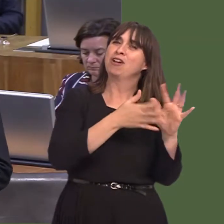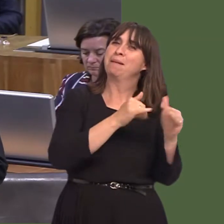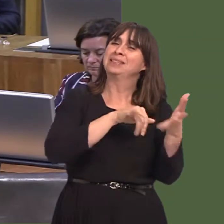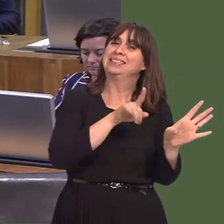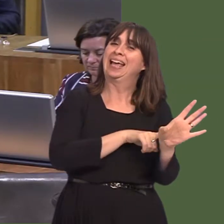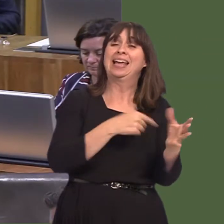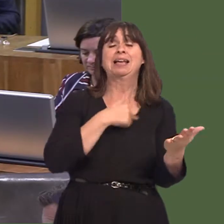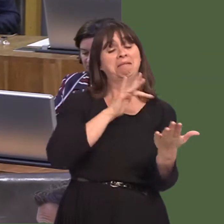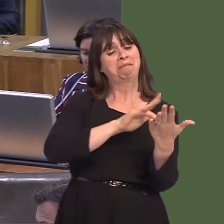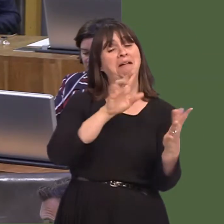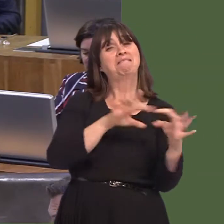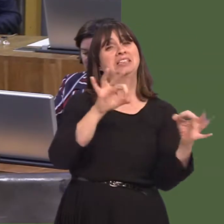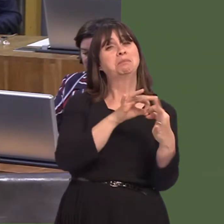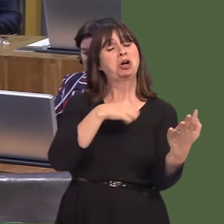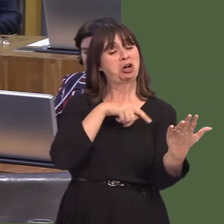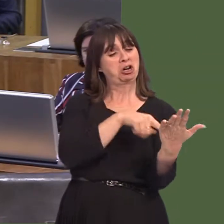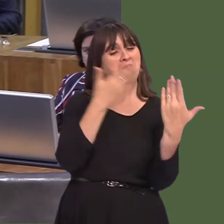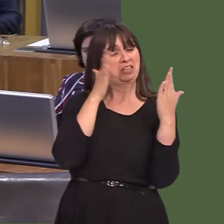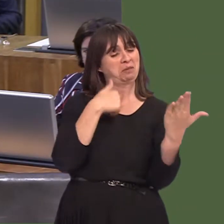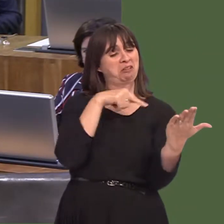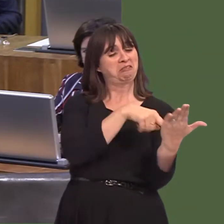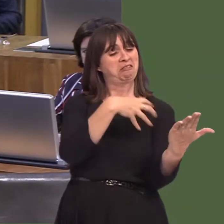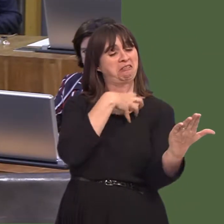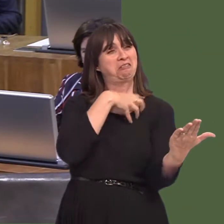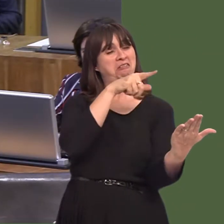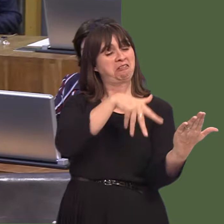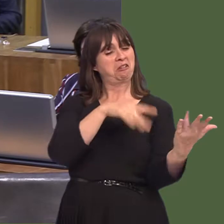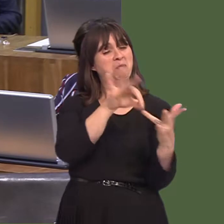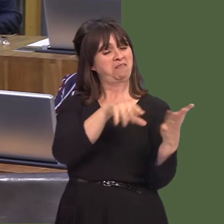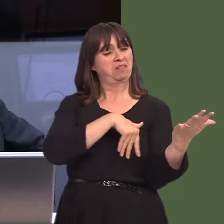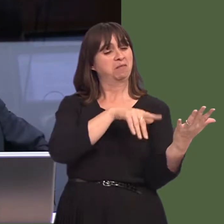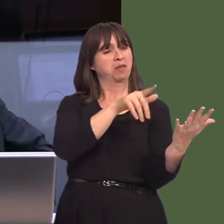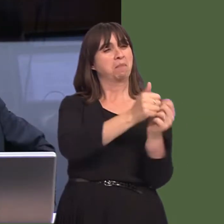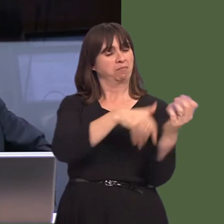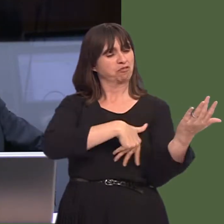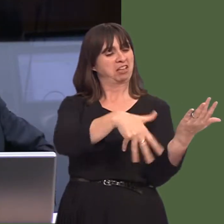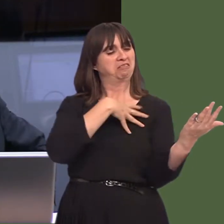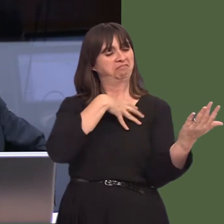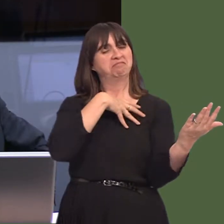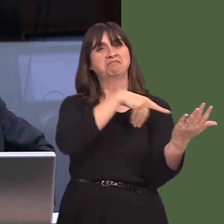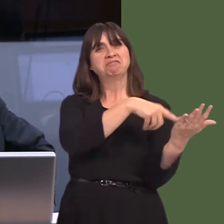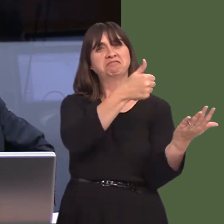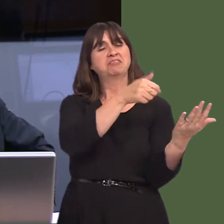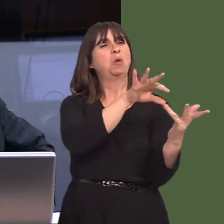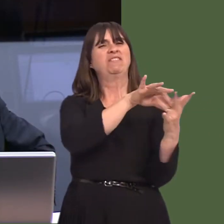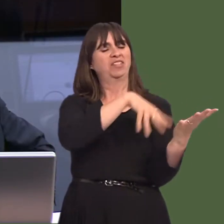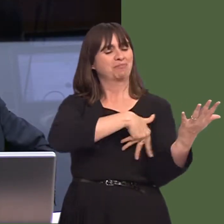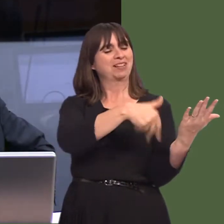So, that is something that certainly all of us on these benches would offer him congratulations on, of courseóhim and his wife.